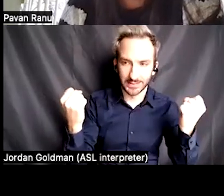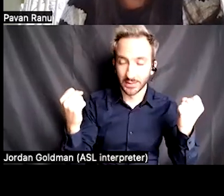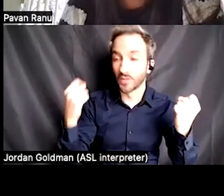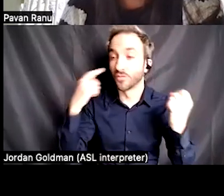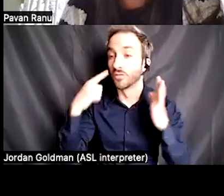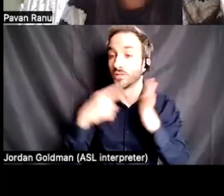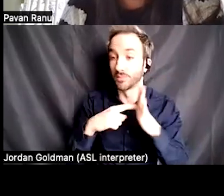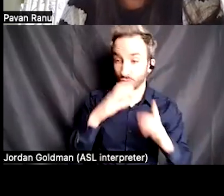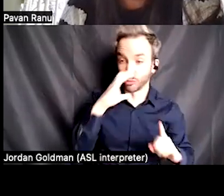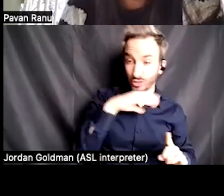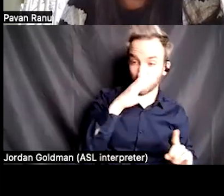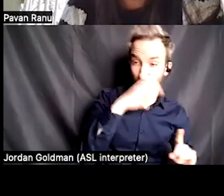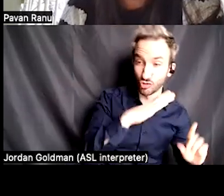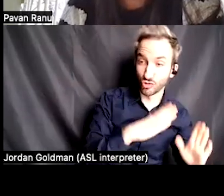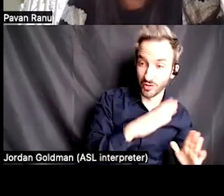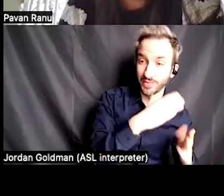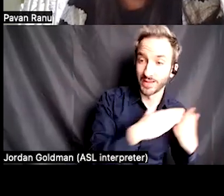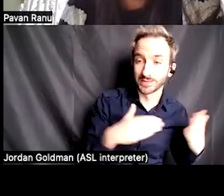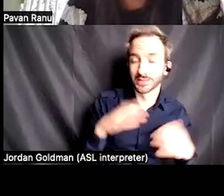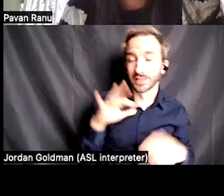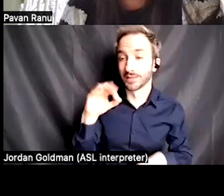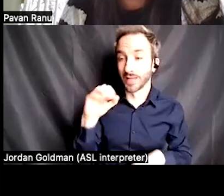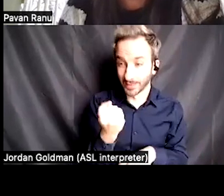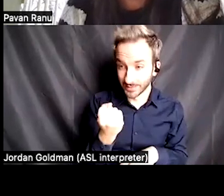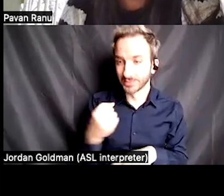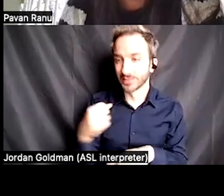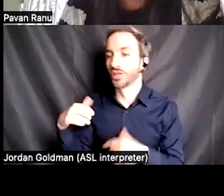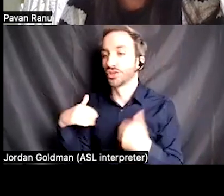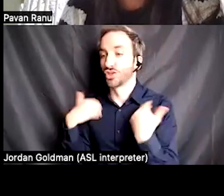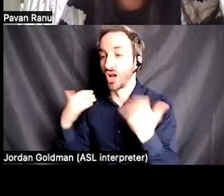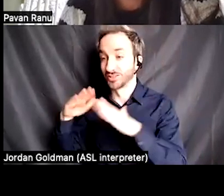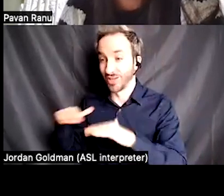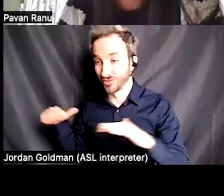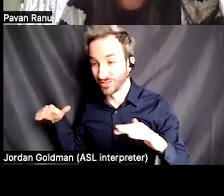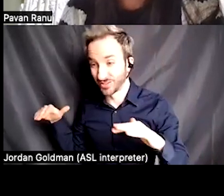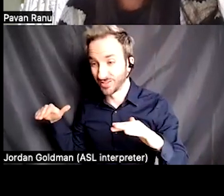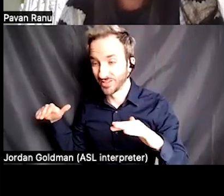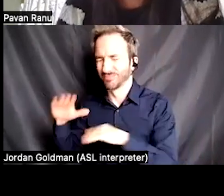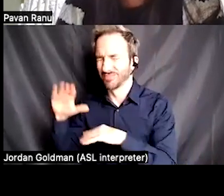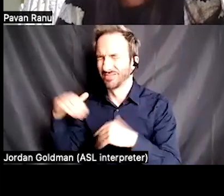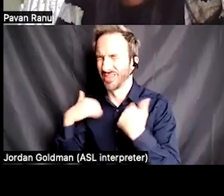"That '90s Show," "Young Sheldon," "Fresh Off the Boat," "Riverdale," and there're so many more.